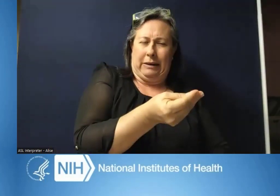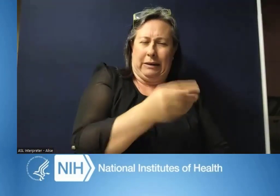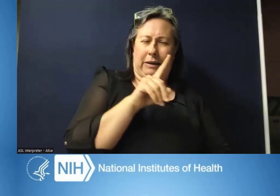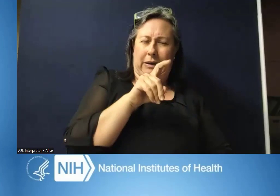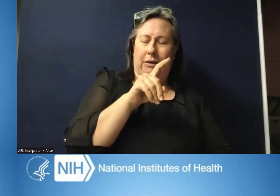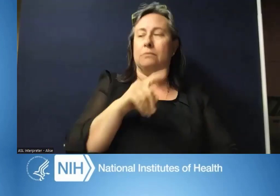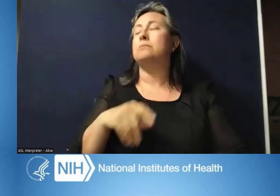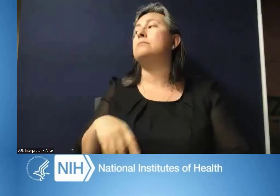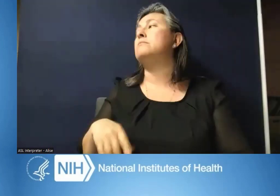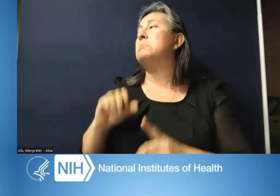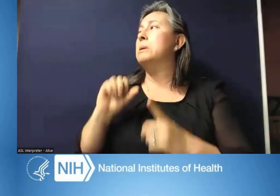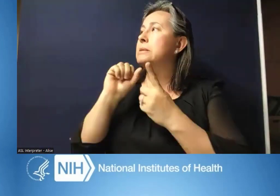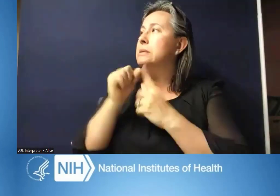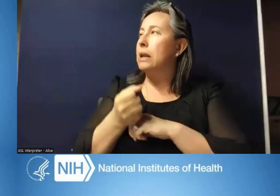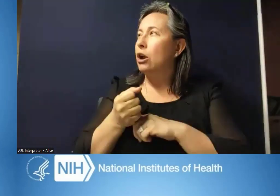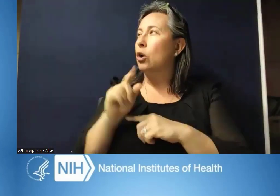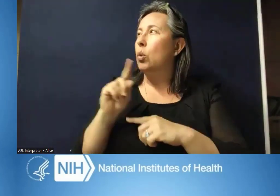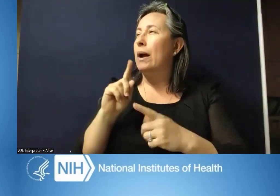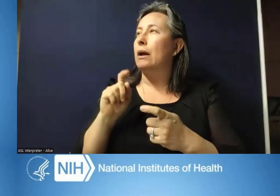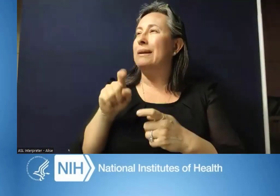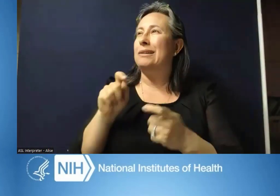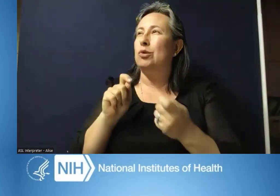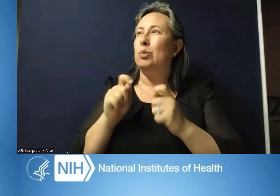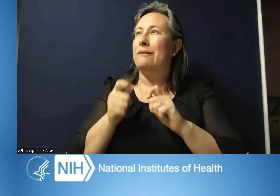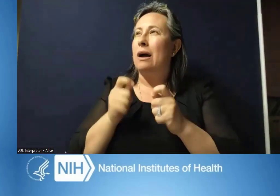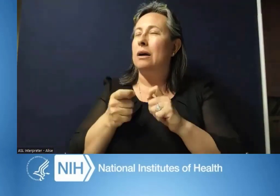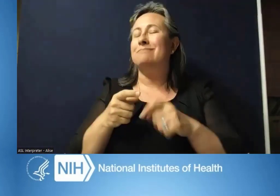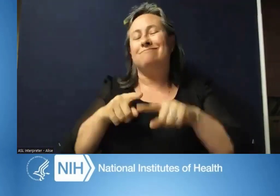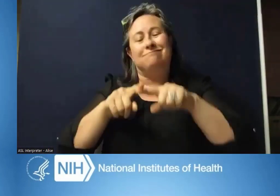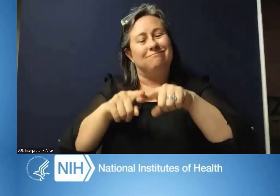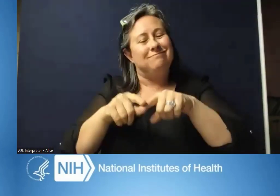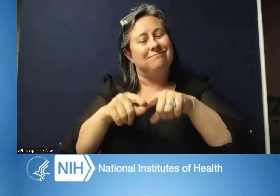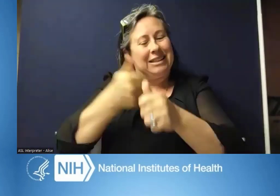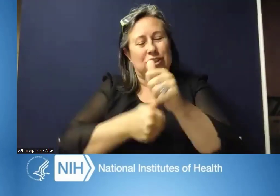Alan Whatley: Scenarios where you may need to revise, it would kind of depend on each individual organization,